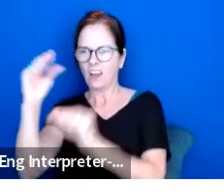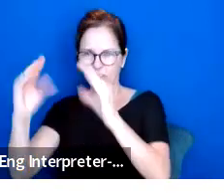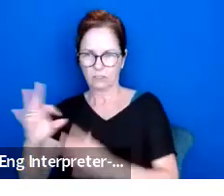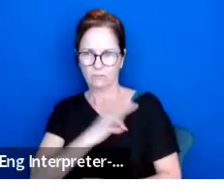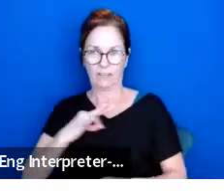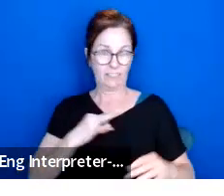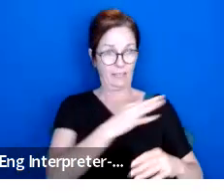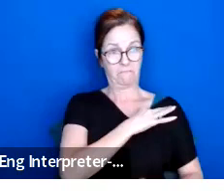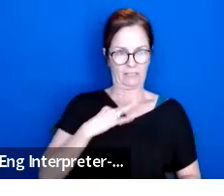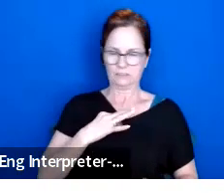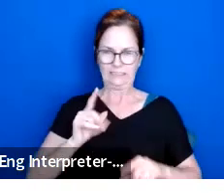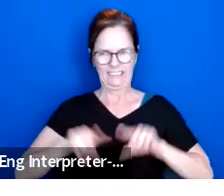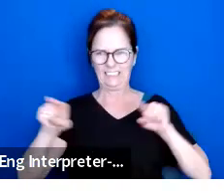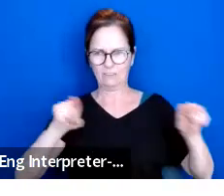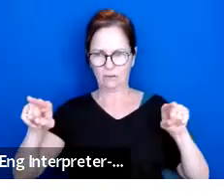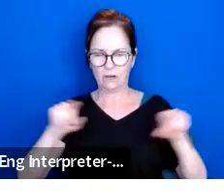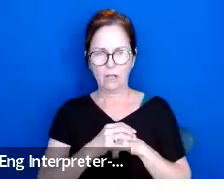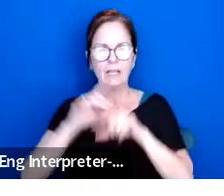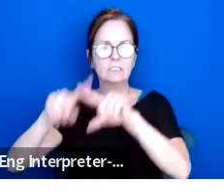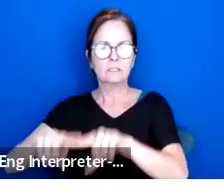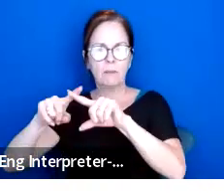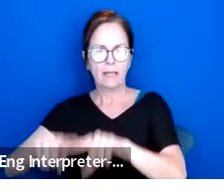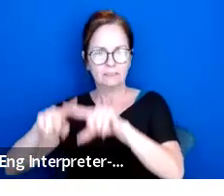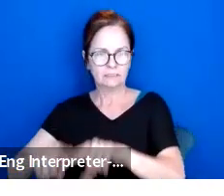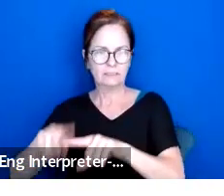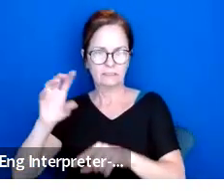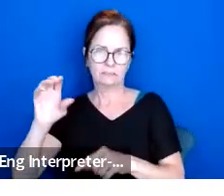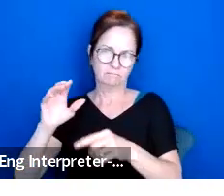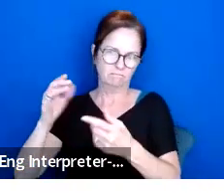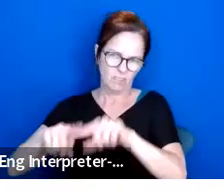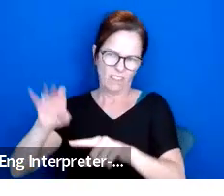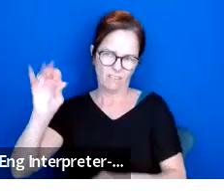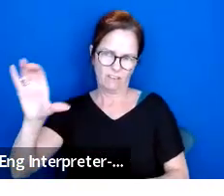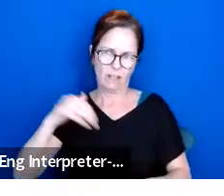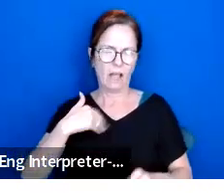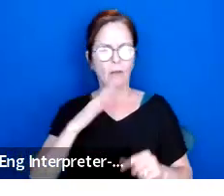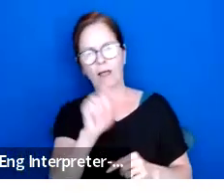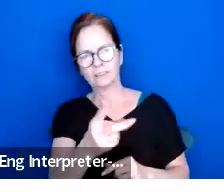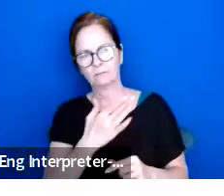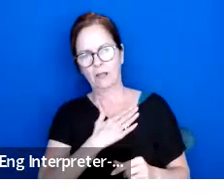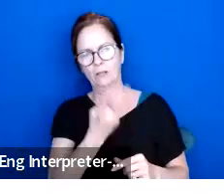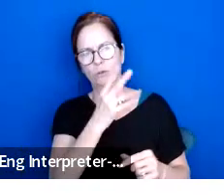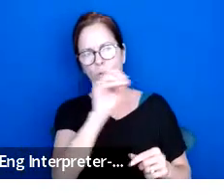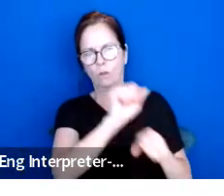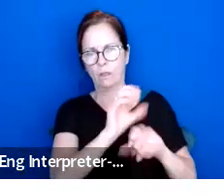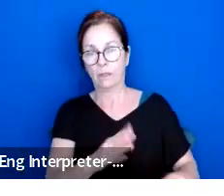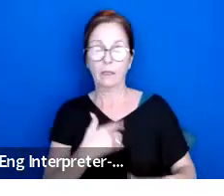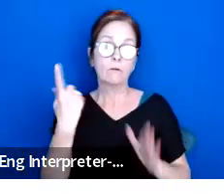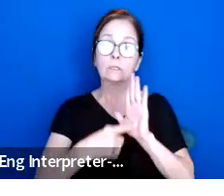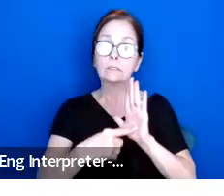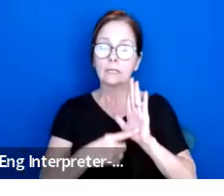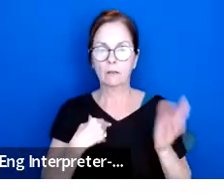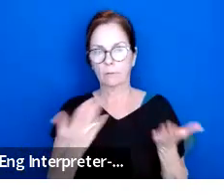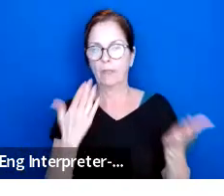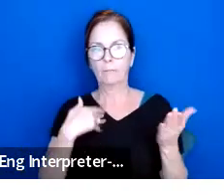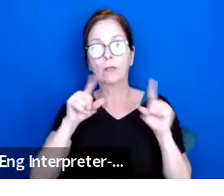And if you have questions on this, I'm going to defer to my 2 colleagues here. But for example, they may observe an orientation that you do at the library.